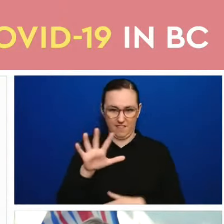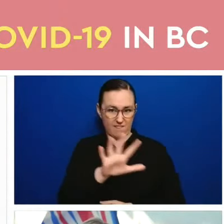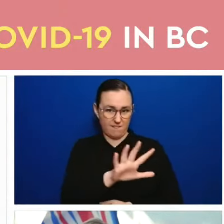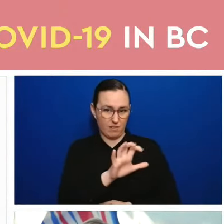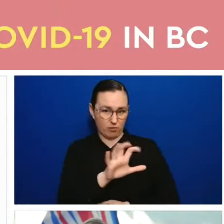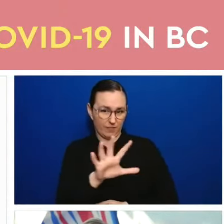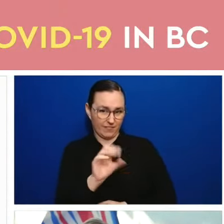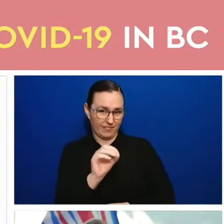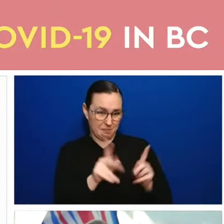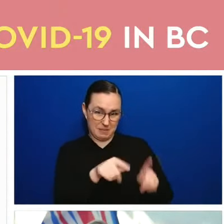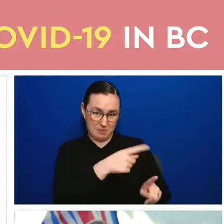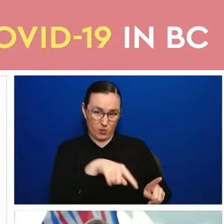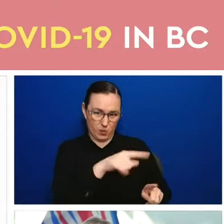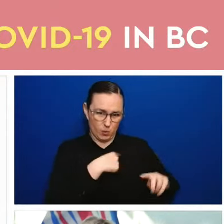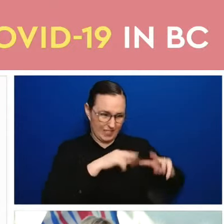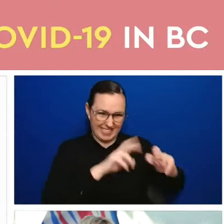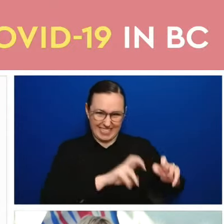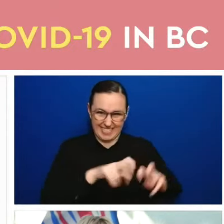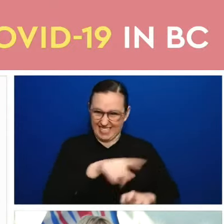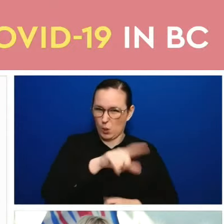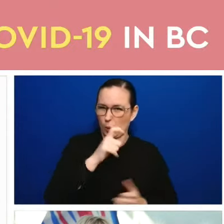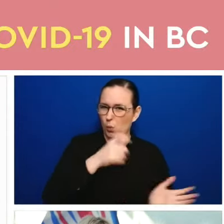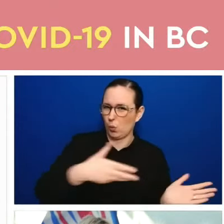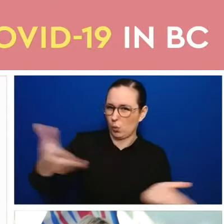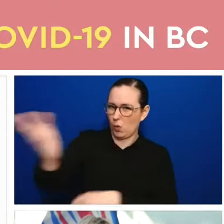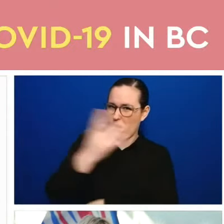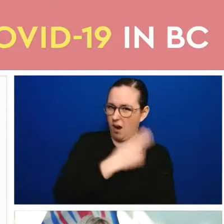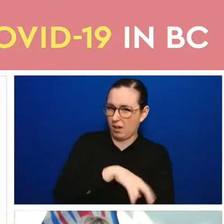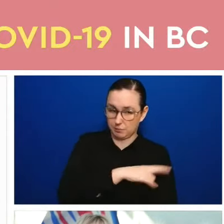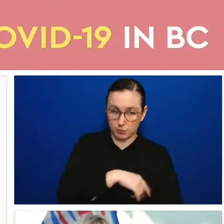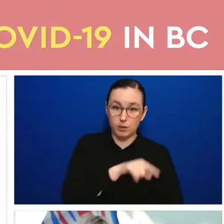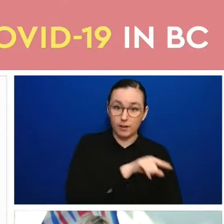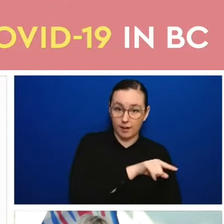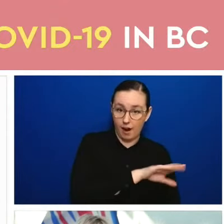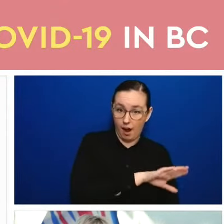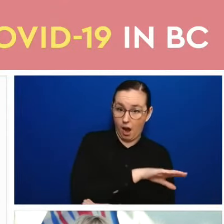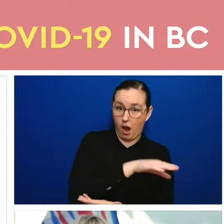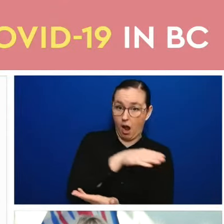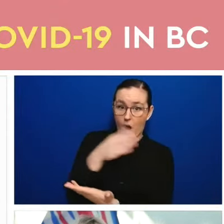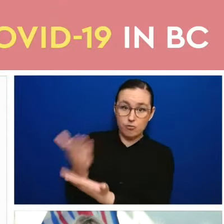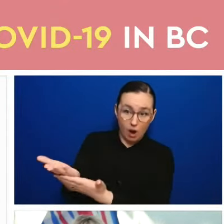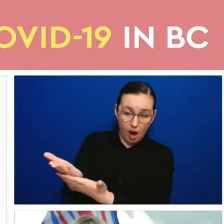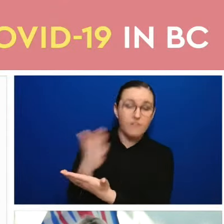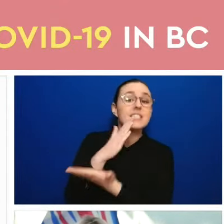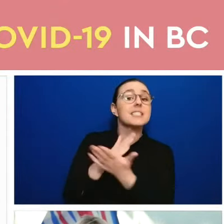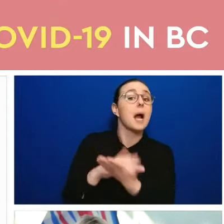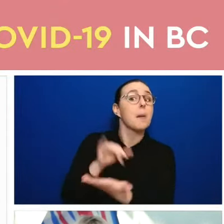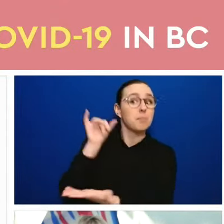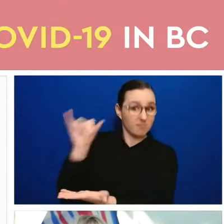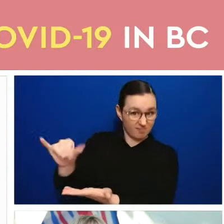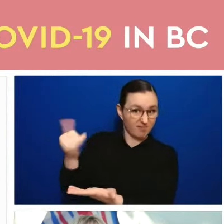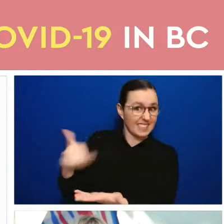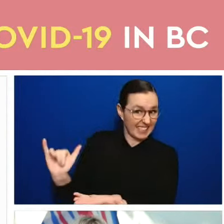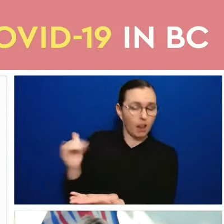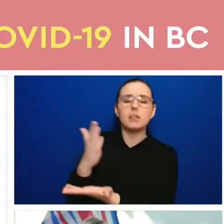We have now done the chart review of the 550 people who were admitted to hospital so